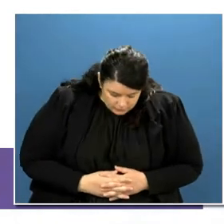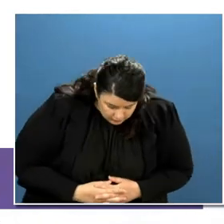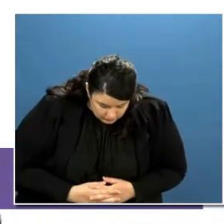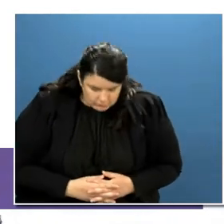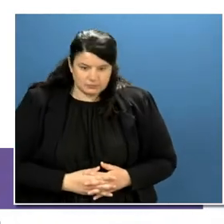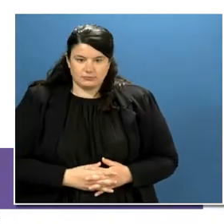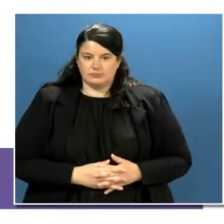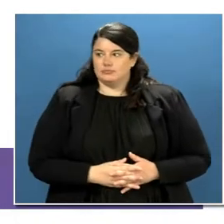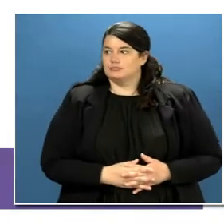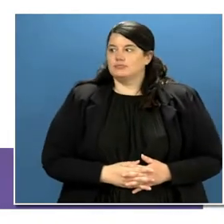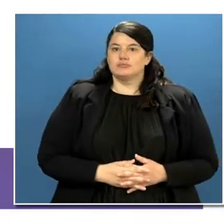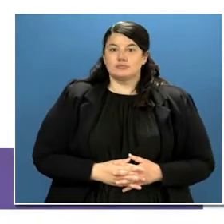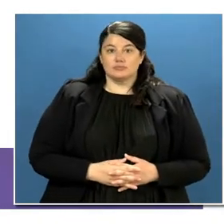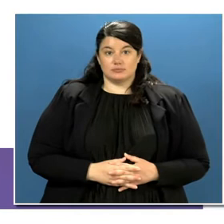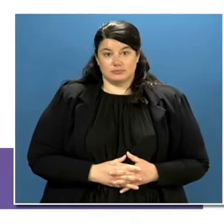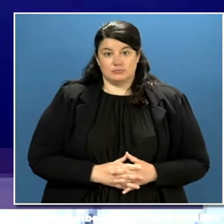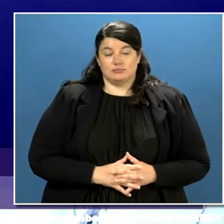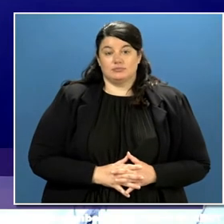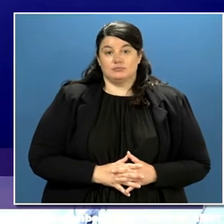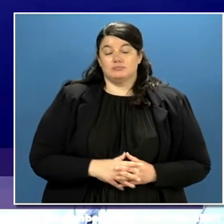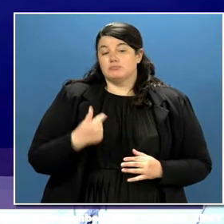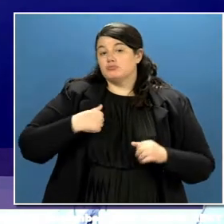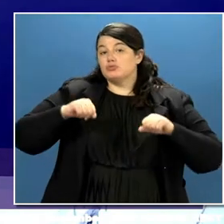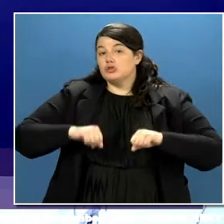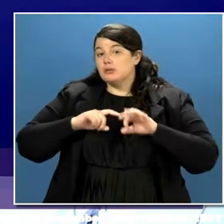Has the Human Rights Commission ever sought amendments to the